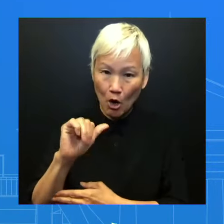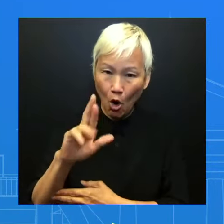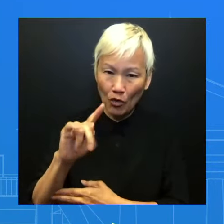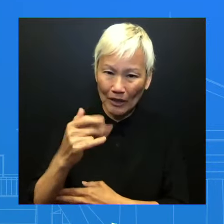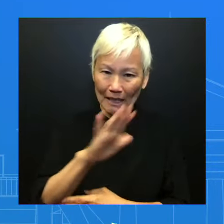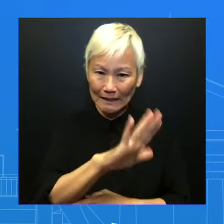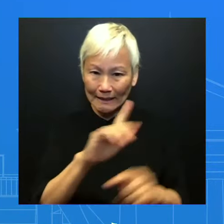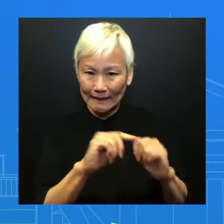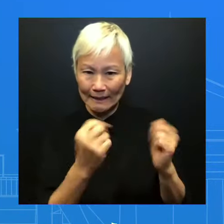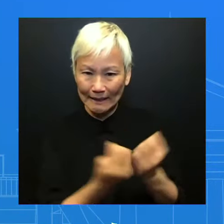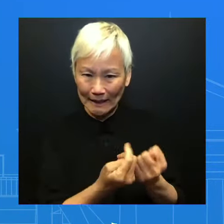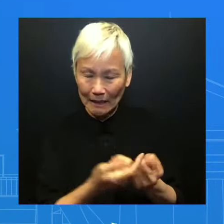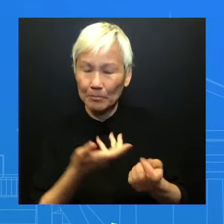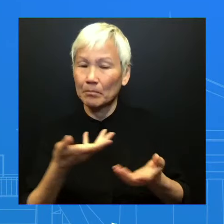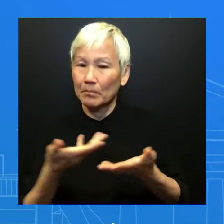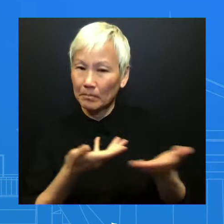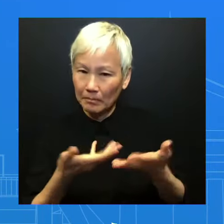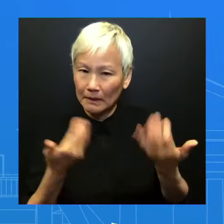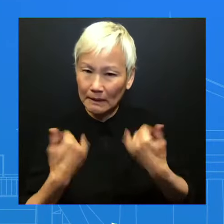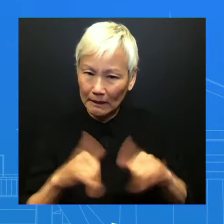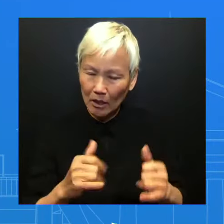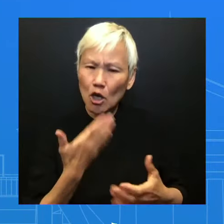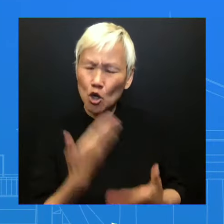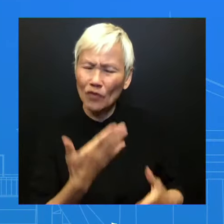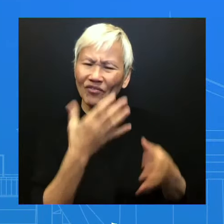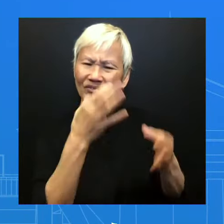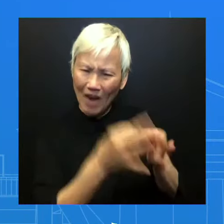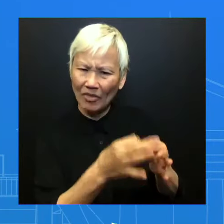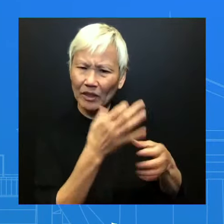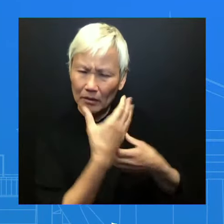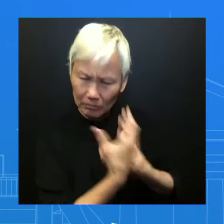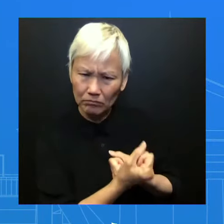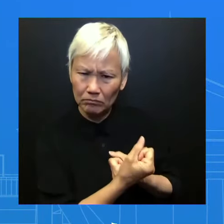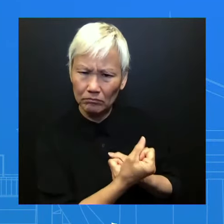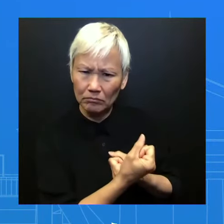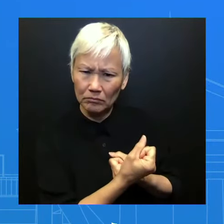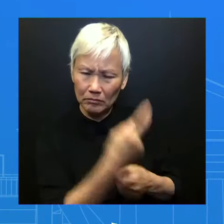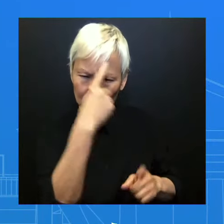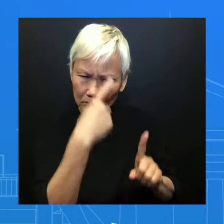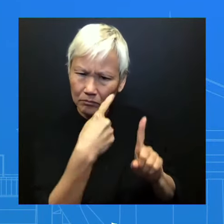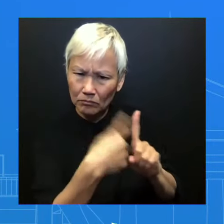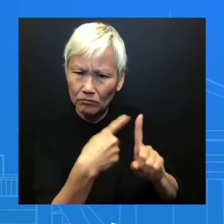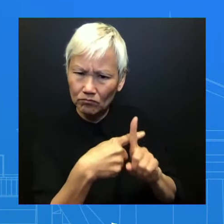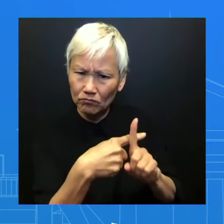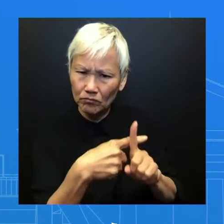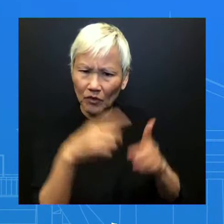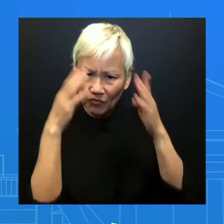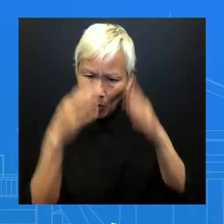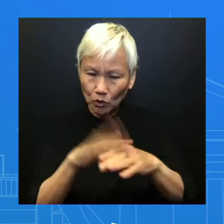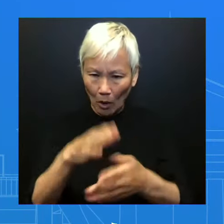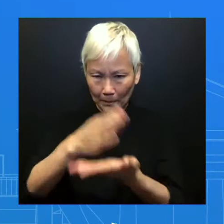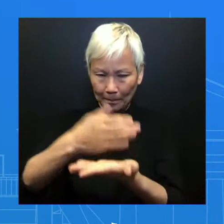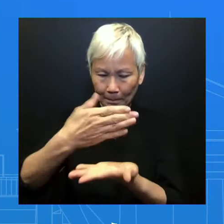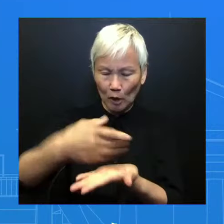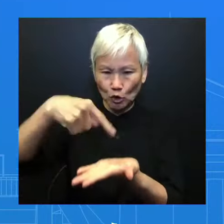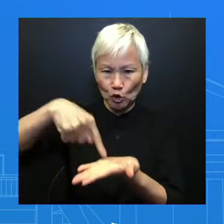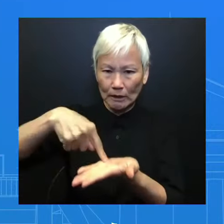the good-faith conversations to deal with the budget, to deal with the budget negotiations. So, that is something that I would say.